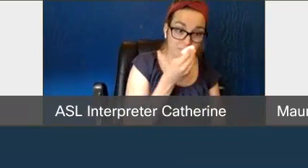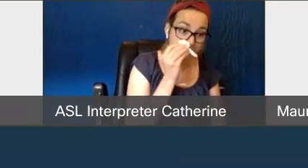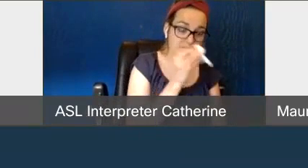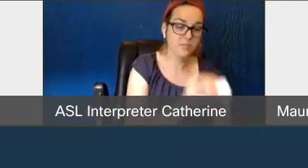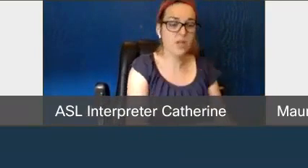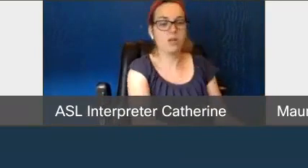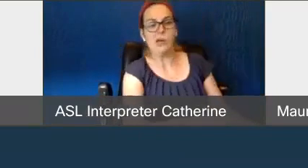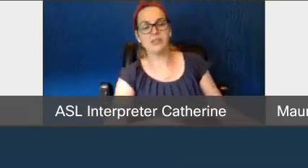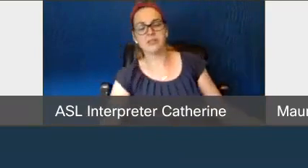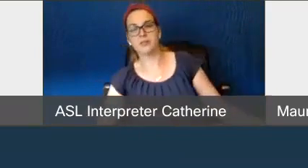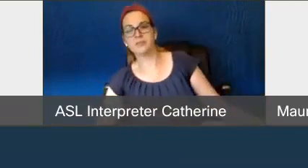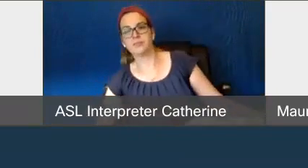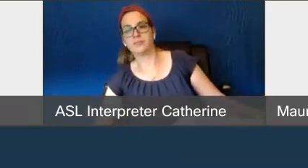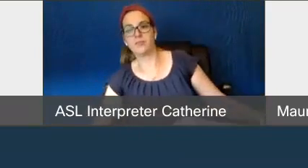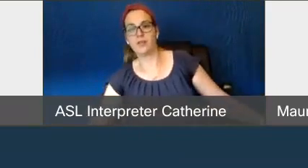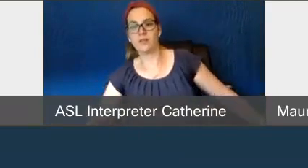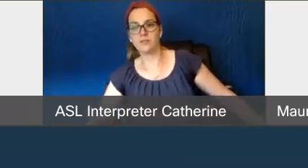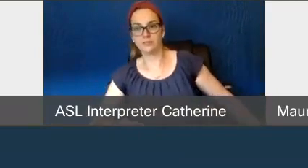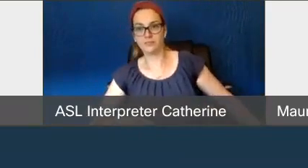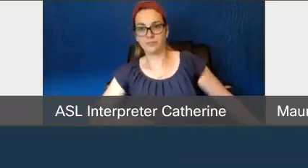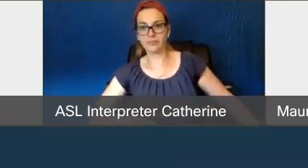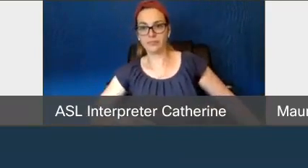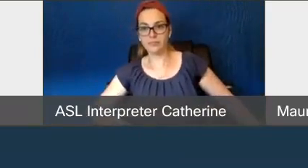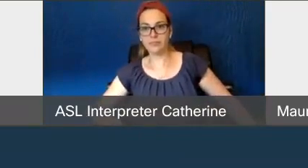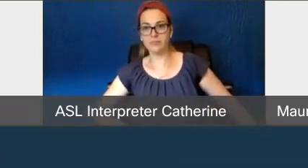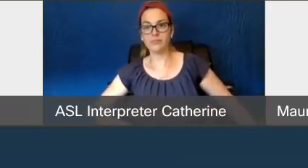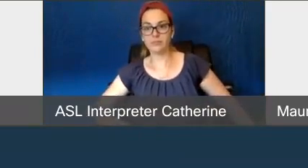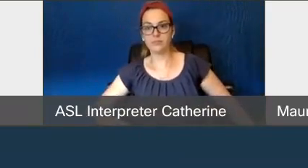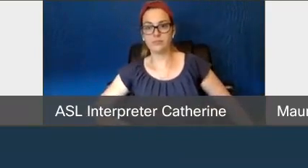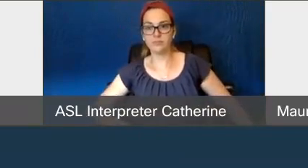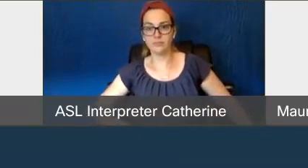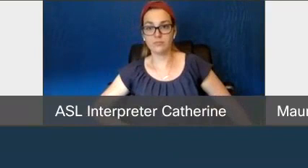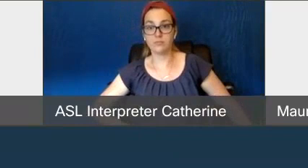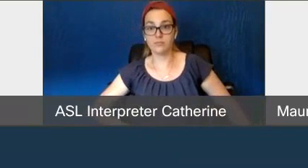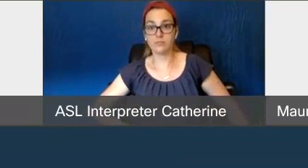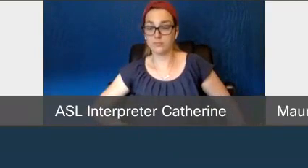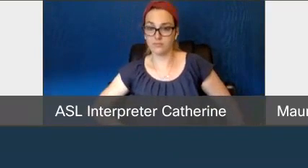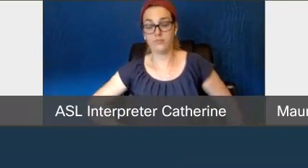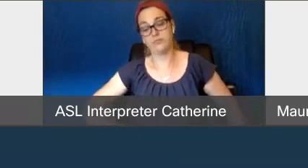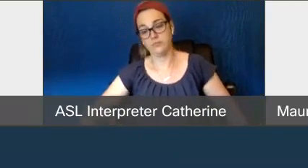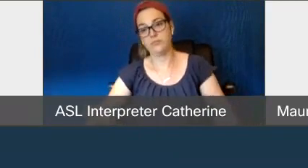because our bus system or our mass transportation system shuts down at particular time. Or if you miss the bus,